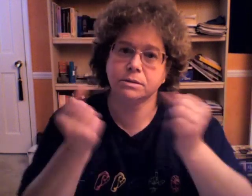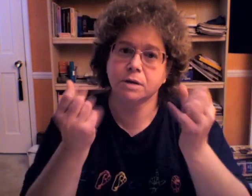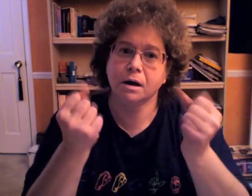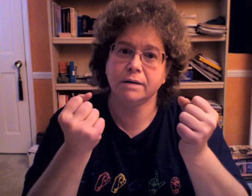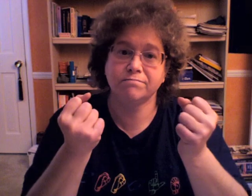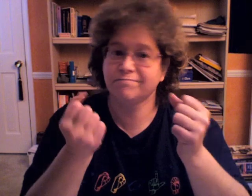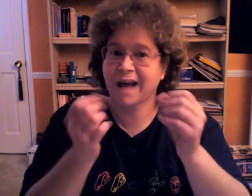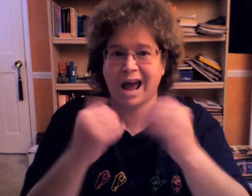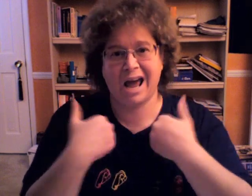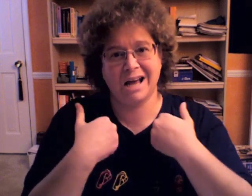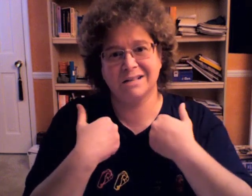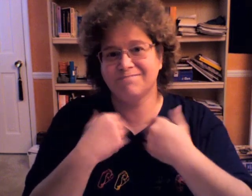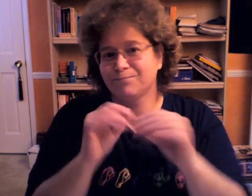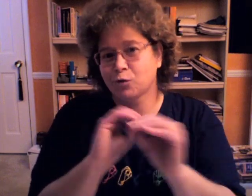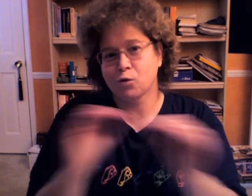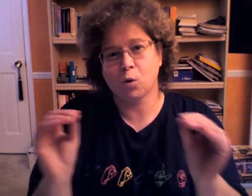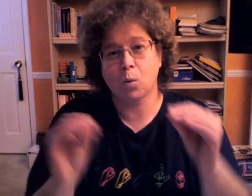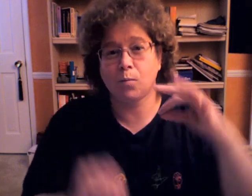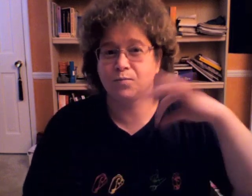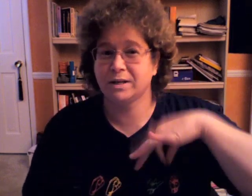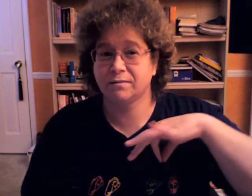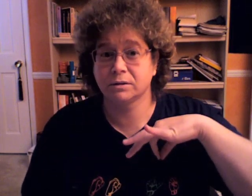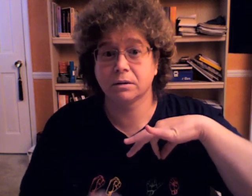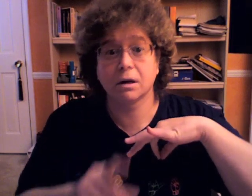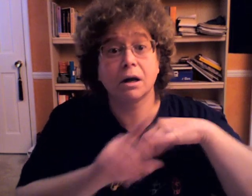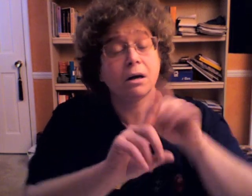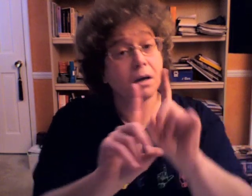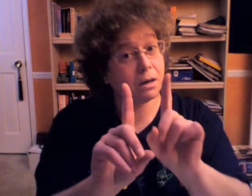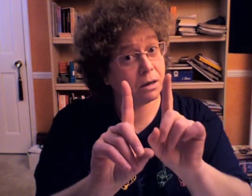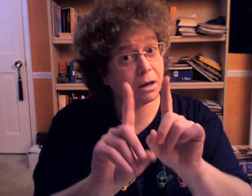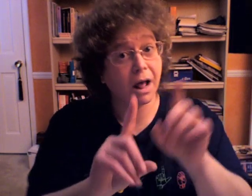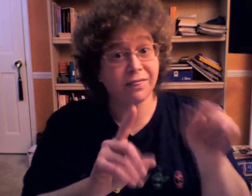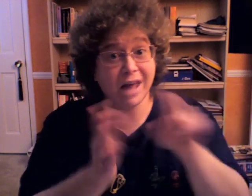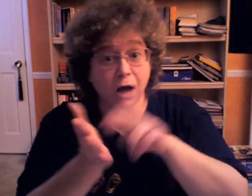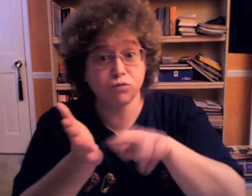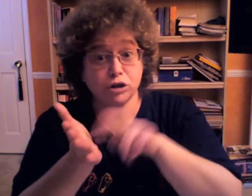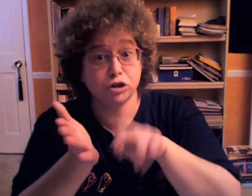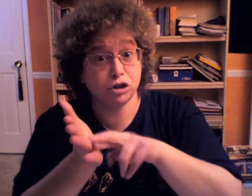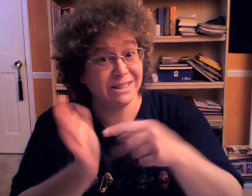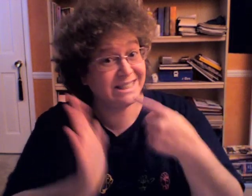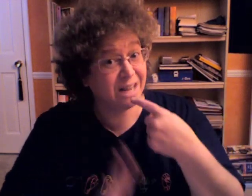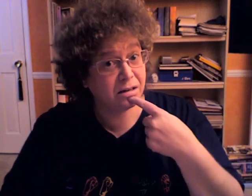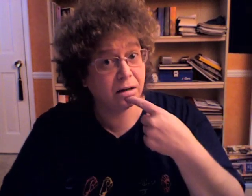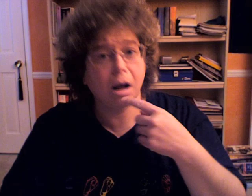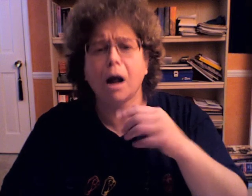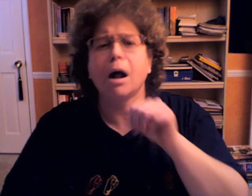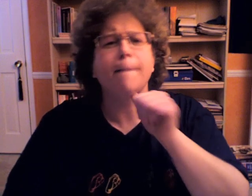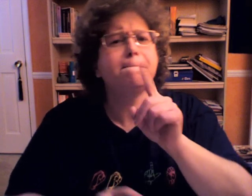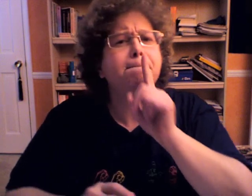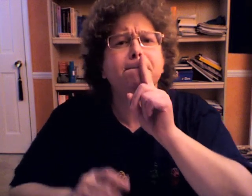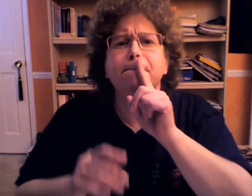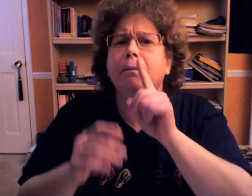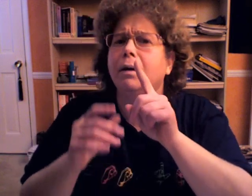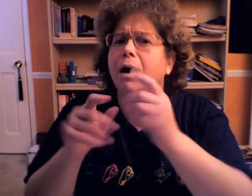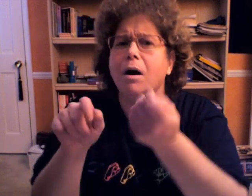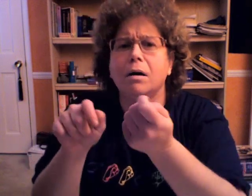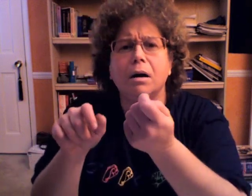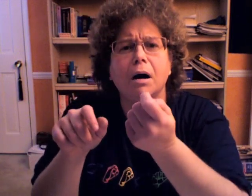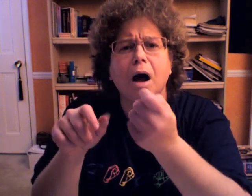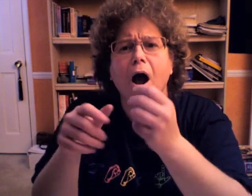research that supports the benefits of baby signs. In Nelson, White, and Grewe's research paper, they have said that are not